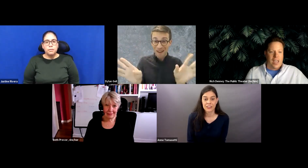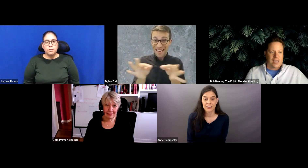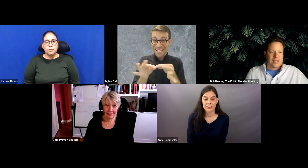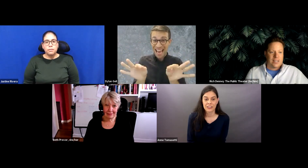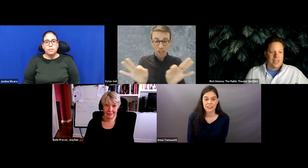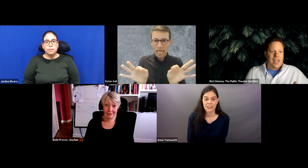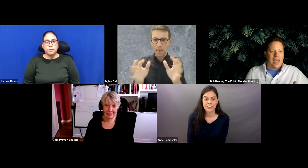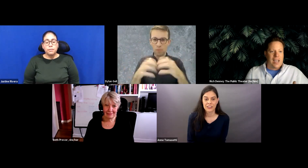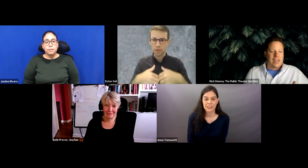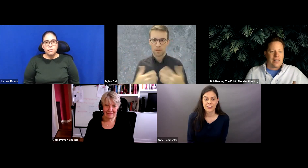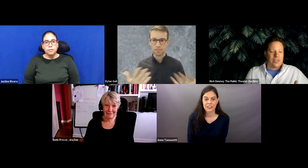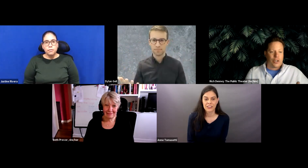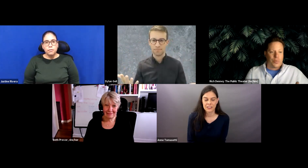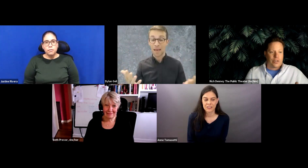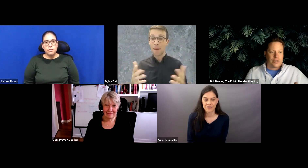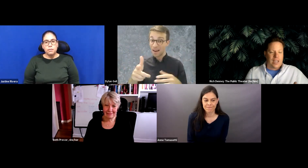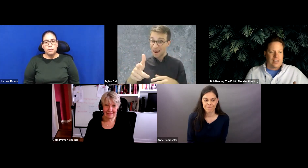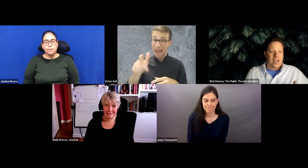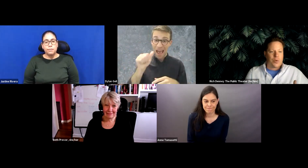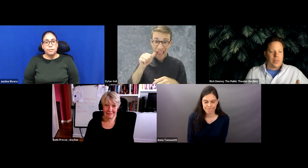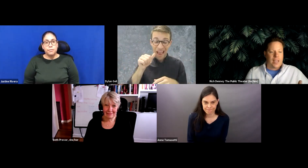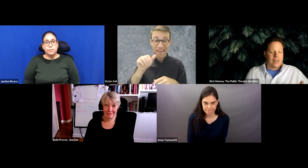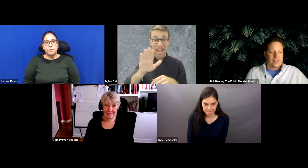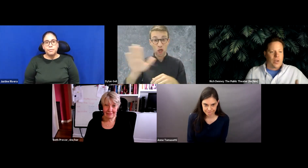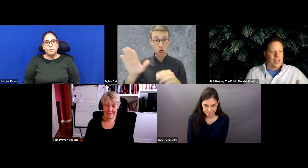Anne and the interpreters and the entire plan. And so Anne, I